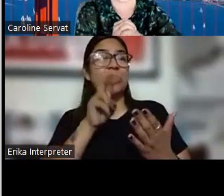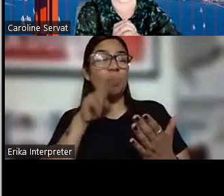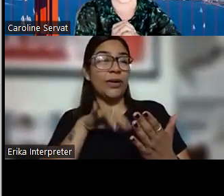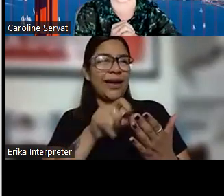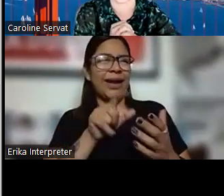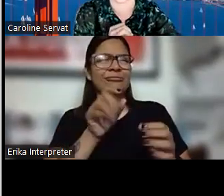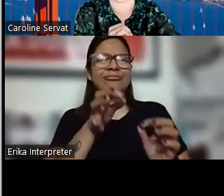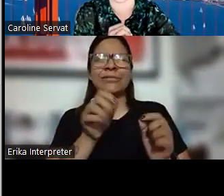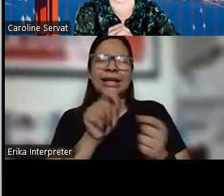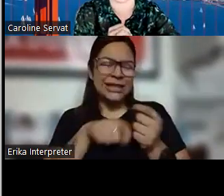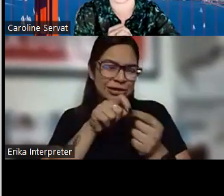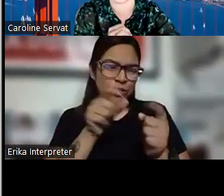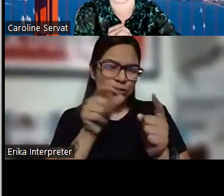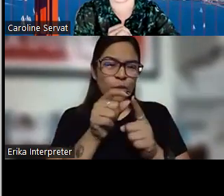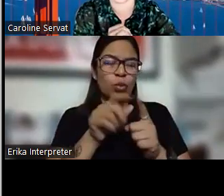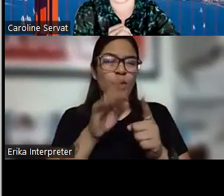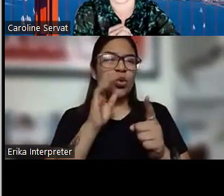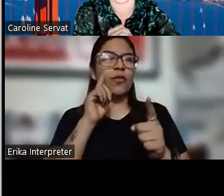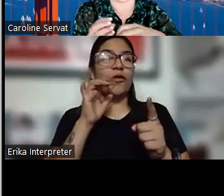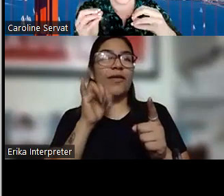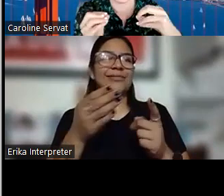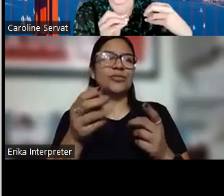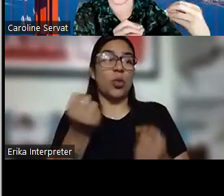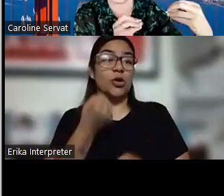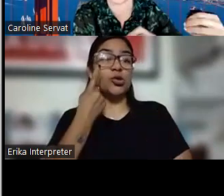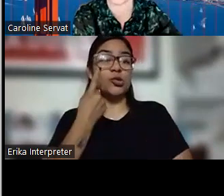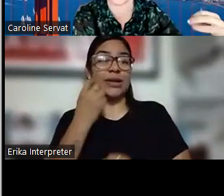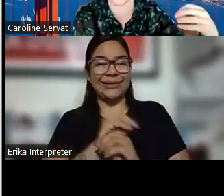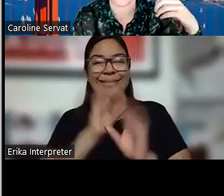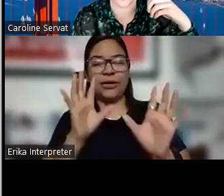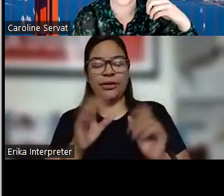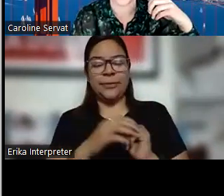the needs of consumers and caregivers um and a lot of that I think will be informed um with the